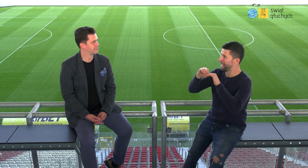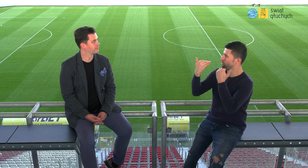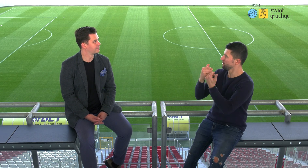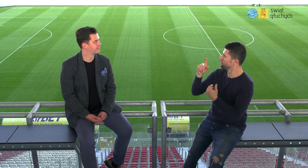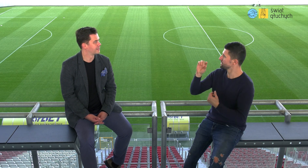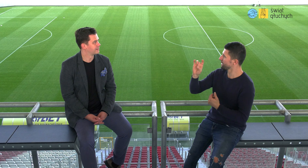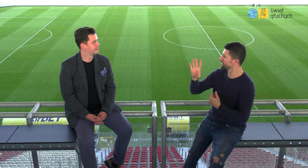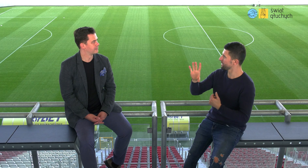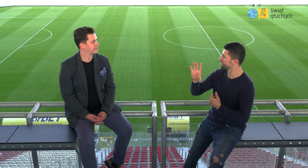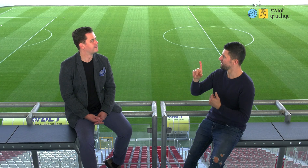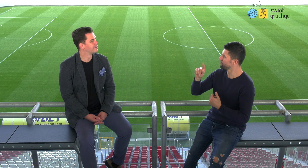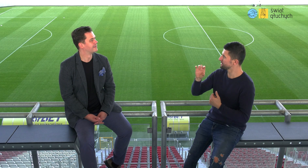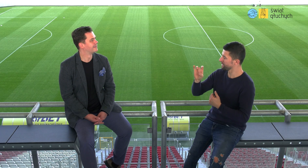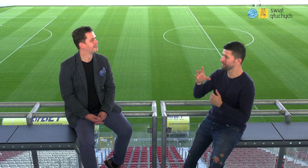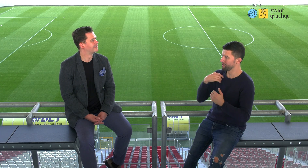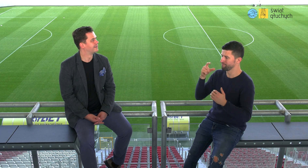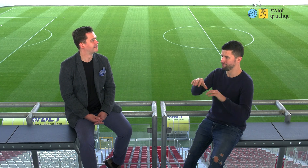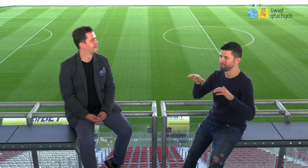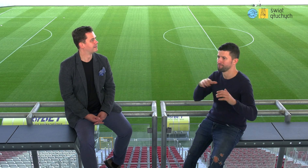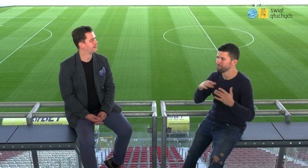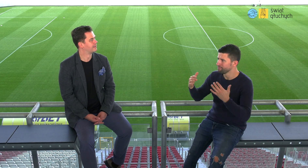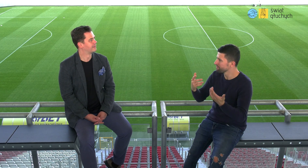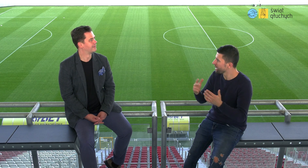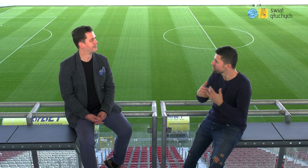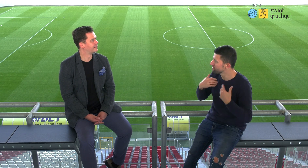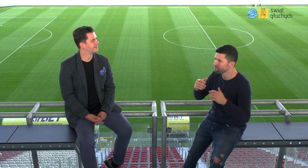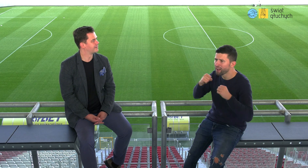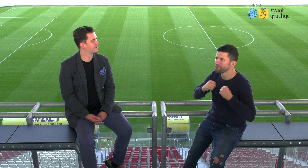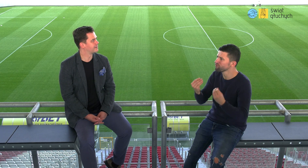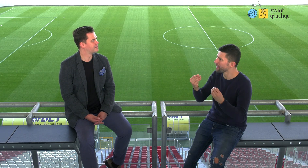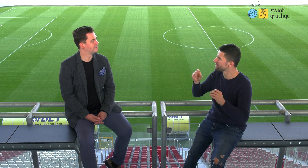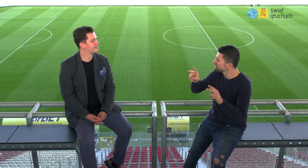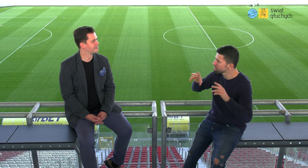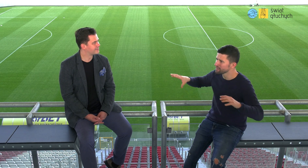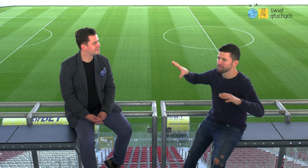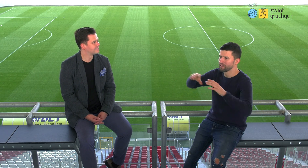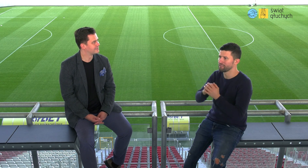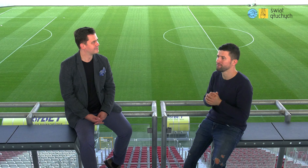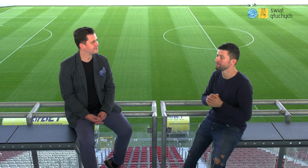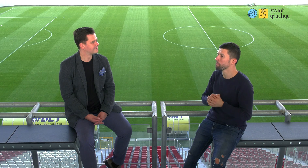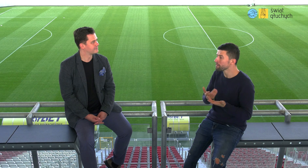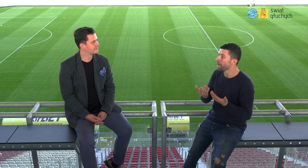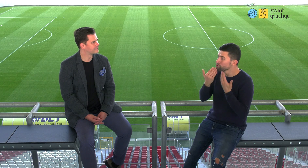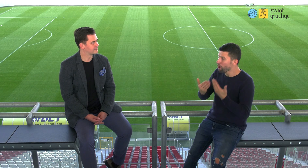I watched it live at the PSG stadium (Parc de Princes).